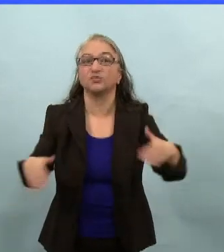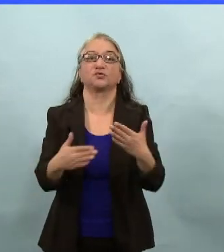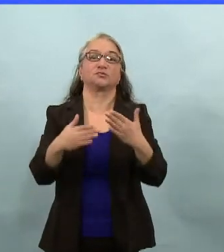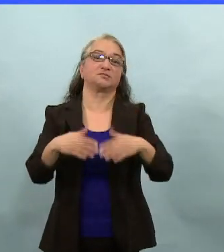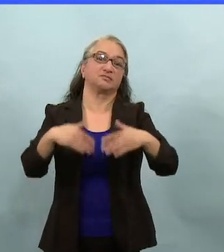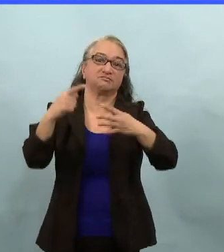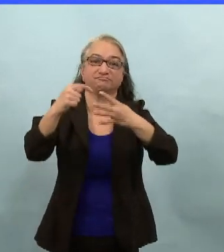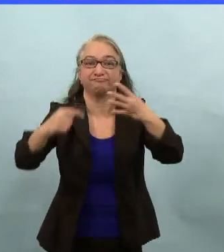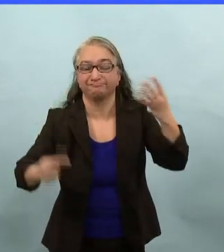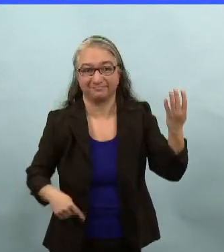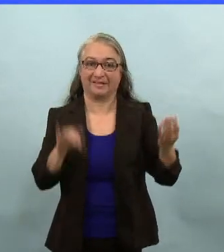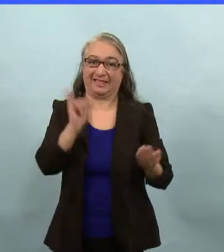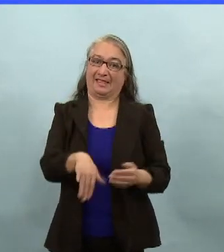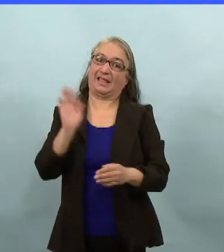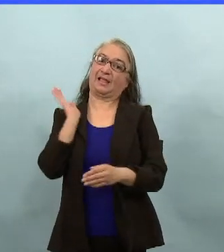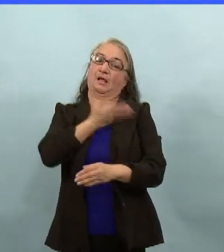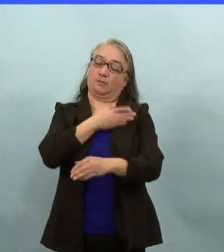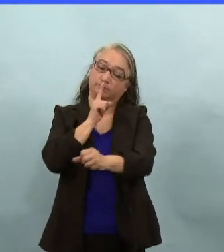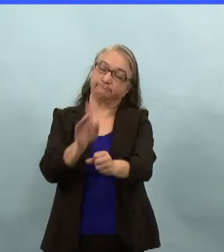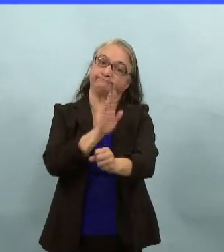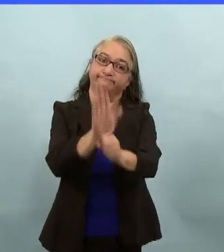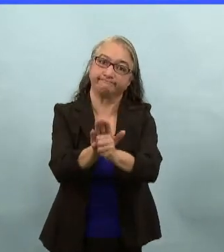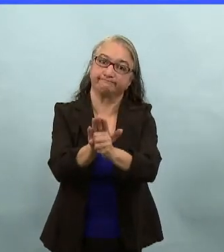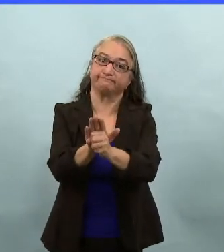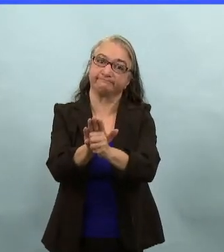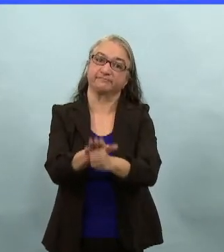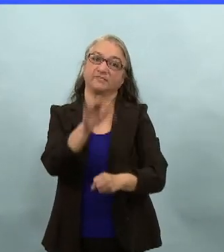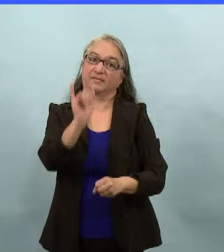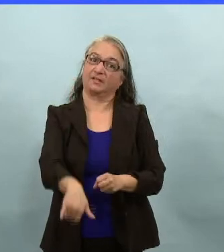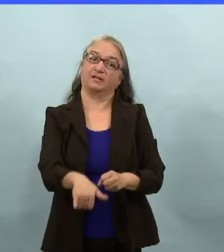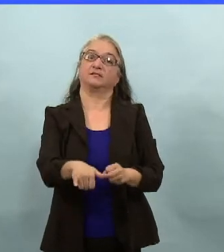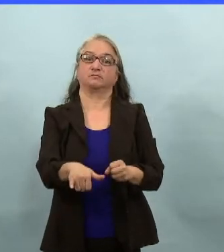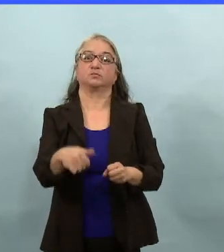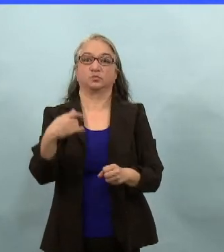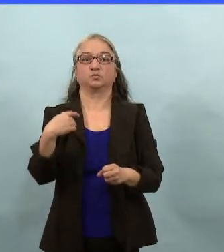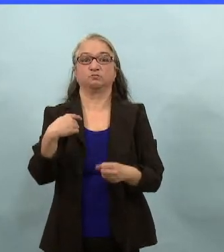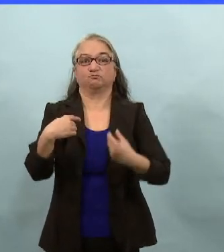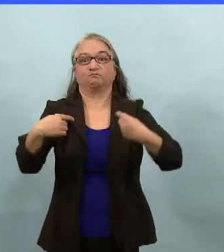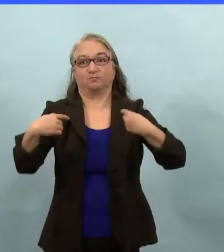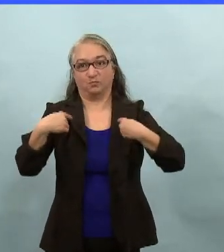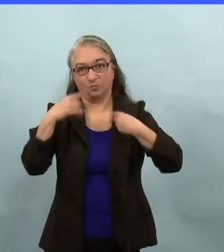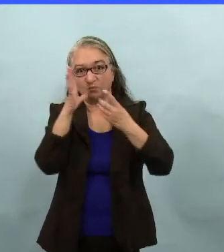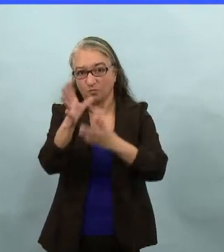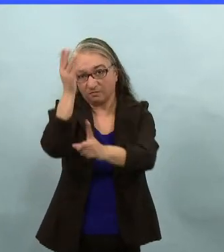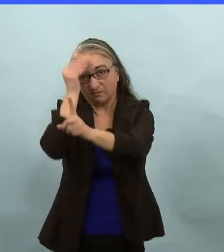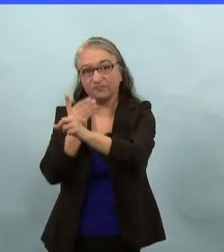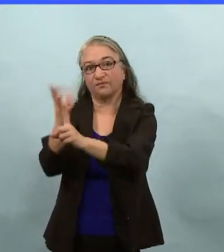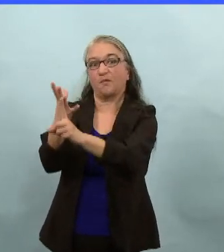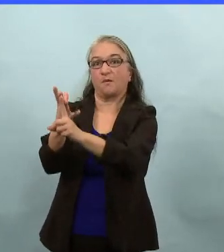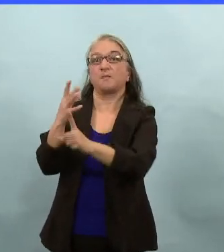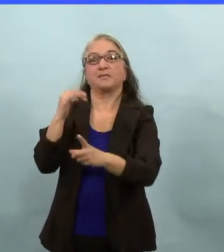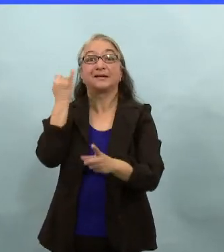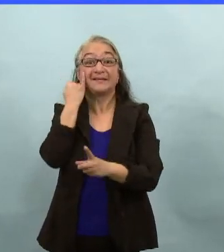and that is the message that i give to the system every time we meet come to me with solutions that